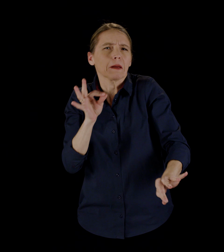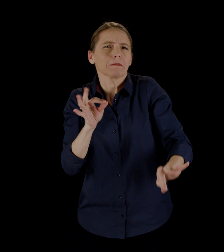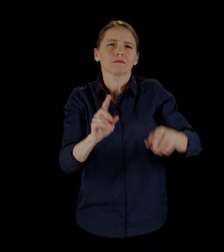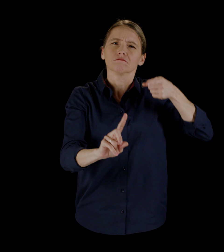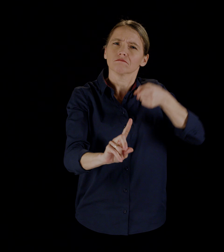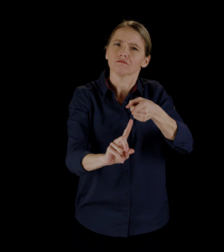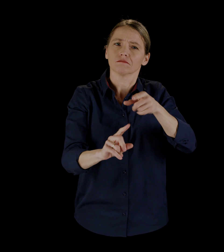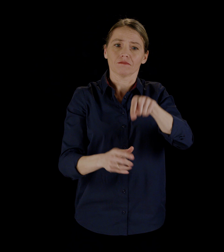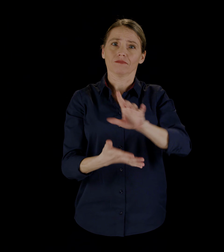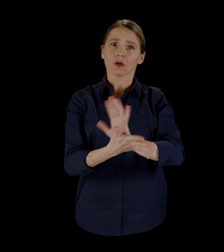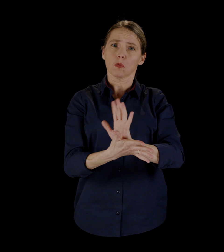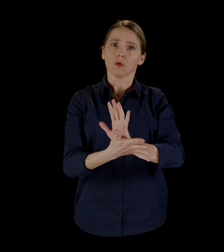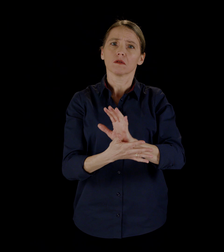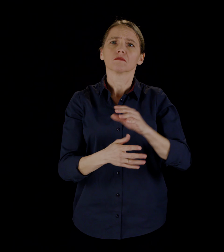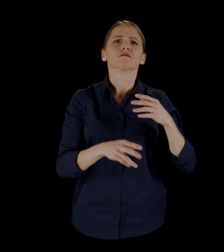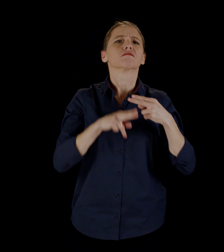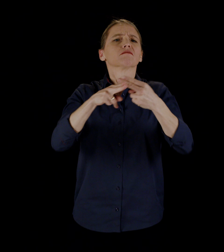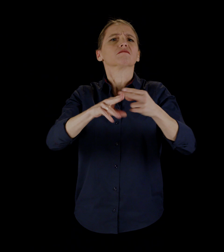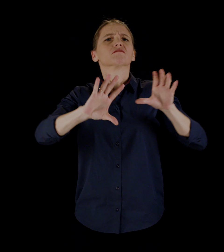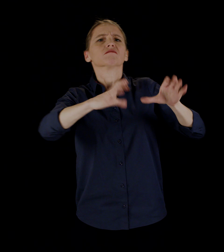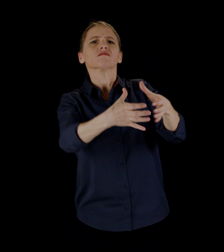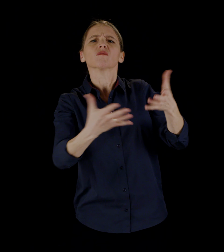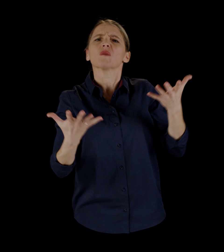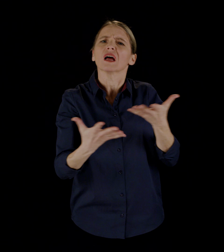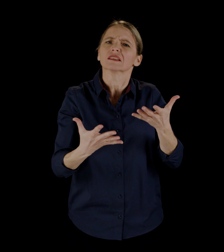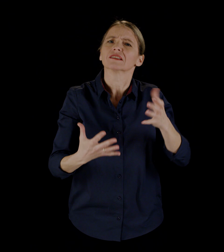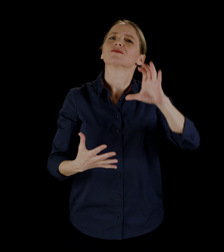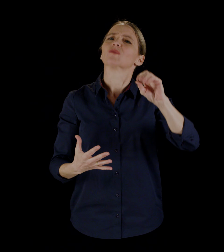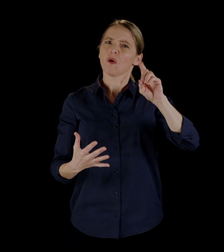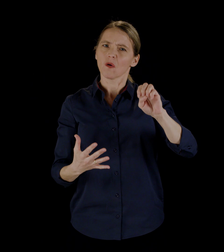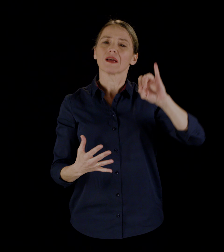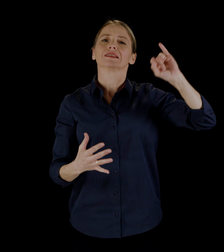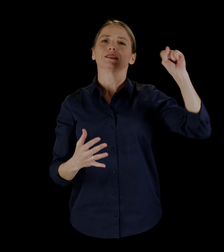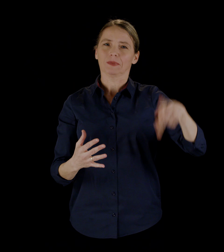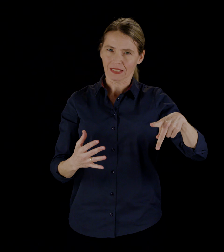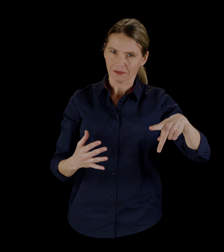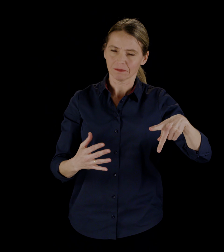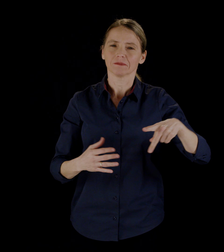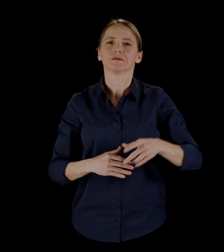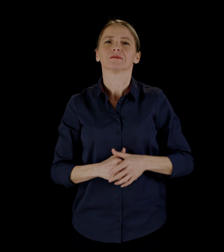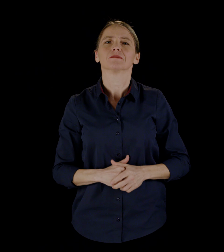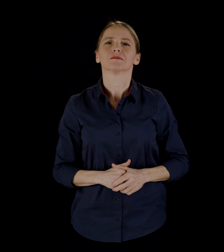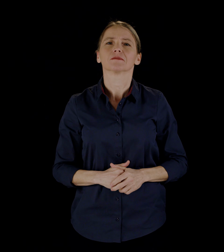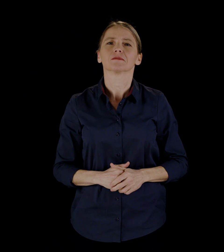The Code does not apply to customers of other ISPs, or their brands and affiliates.